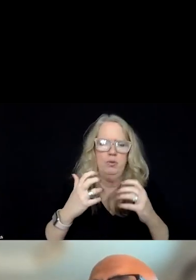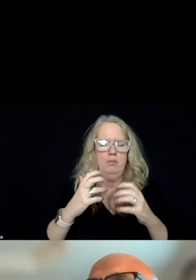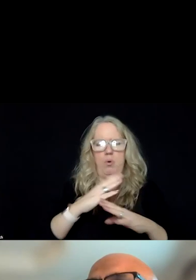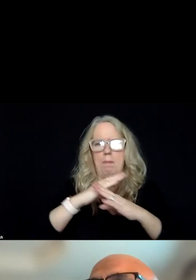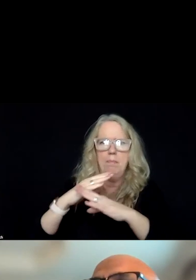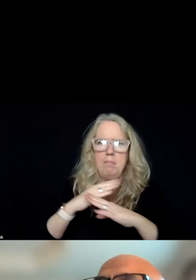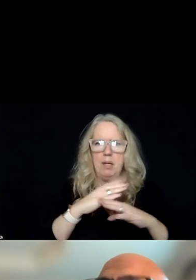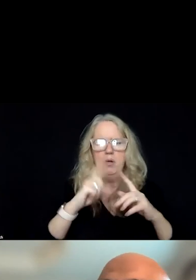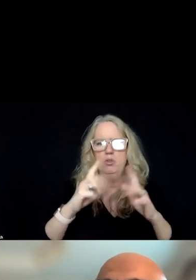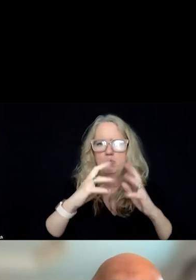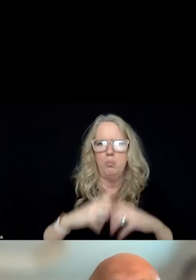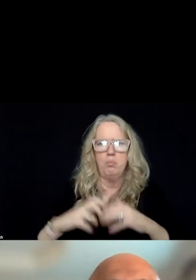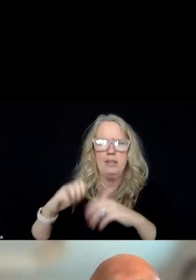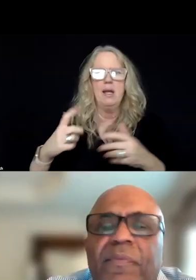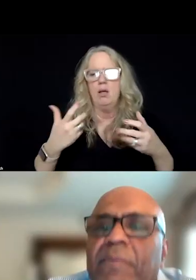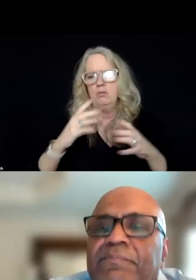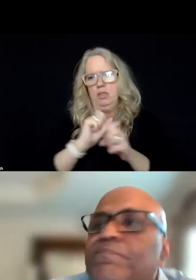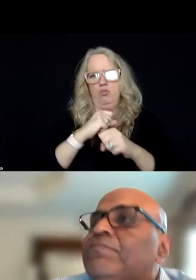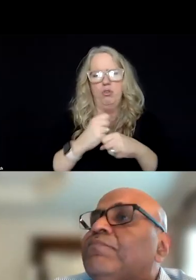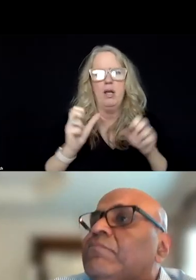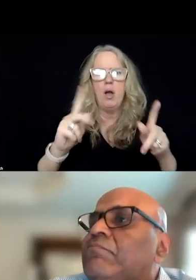FOR ALL. THANK YOU. >> THANK YOU.